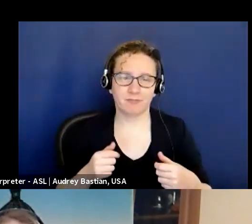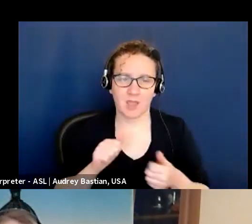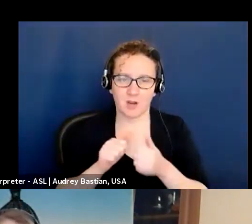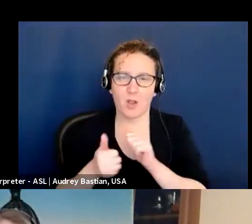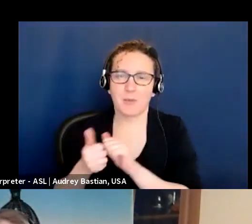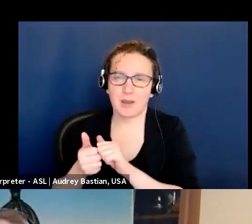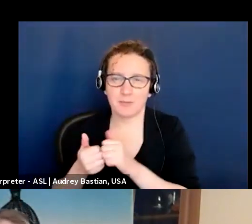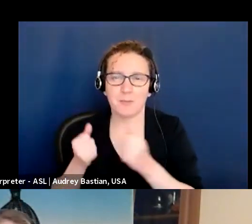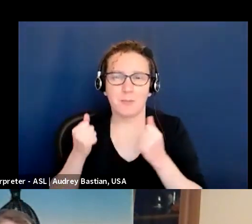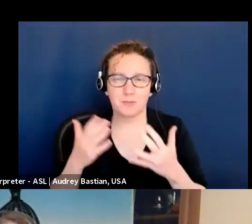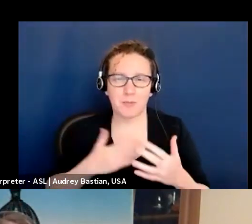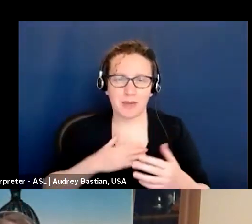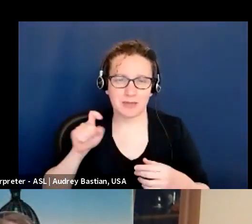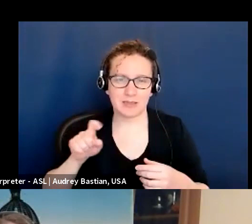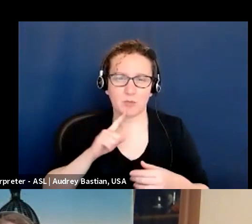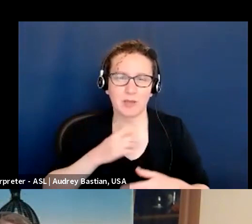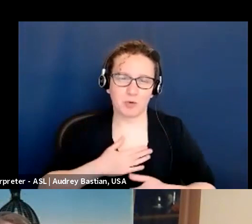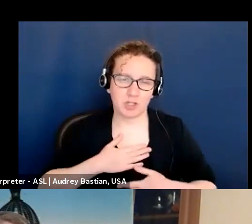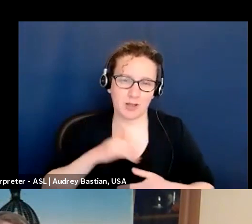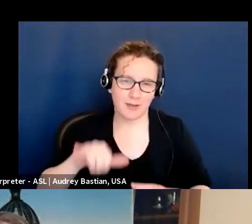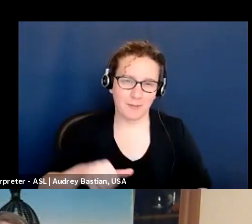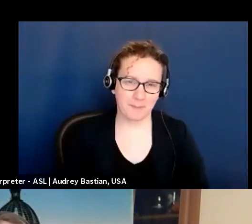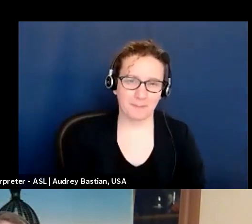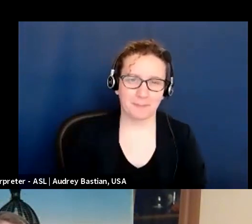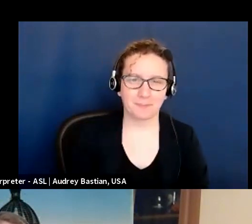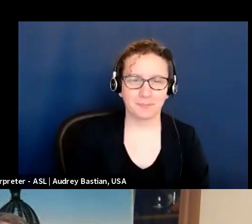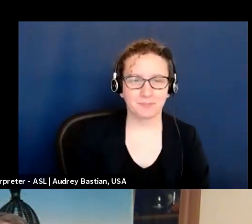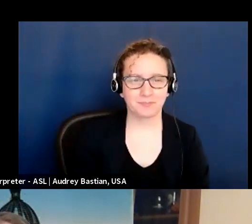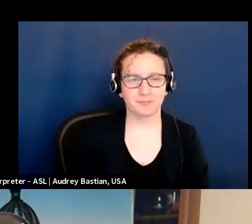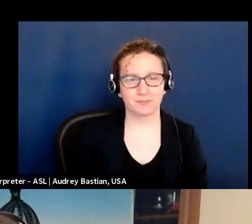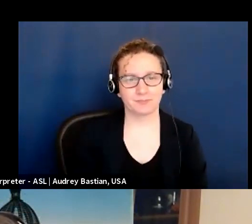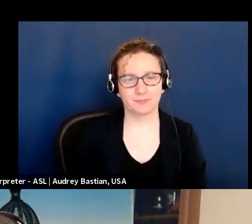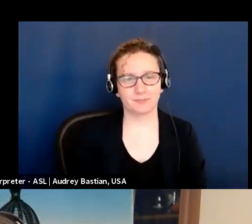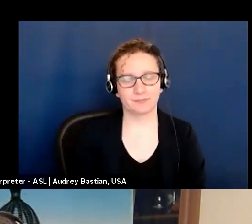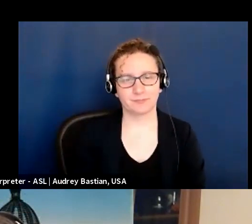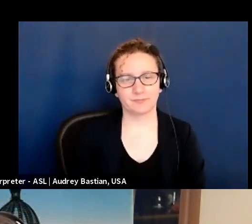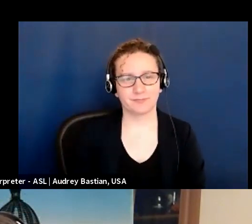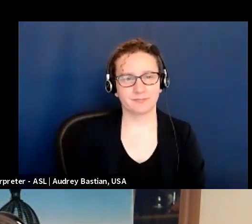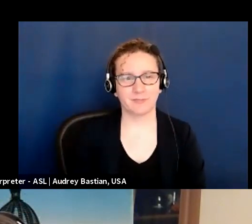my needs. And I appreciate that. >> JUSTIN HARFORD: That's great.